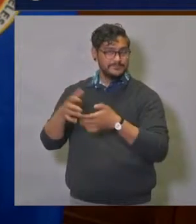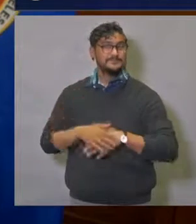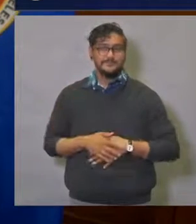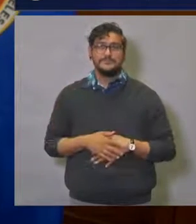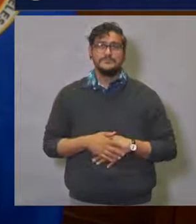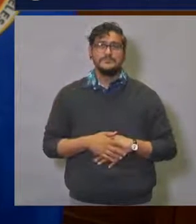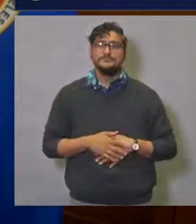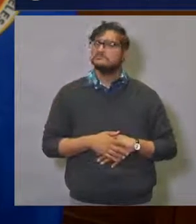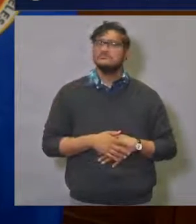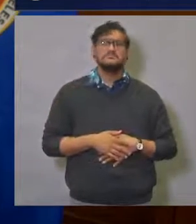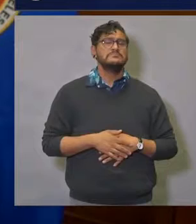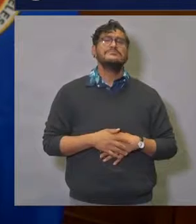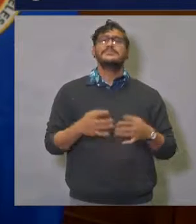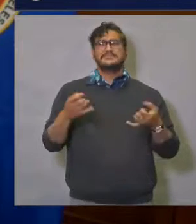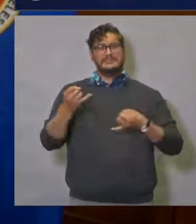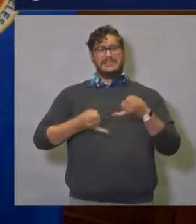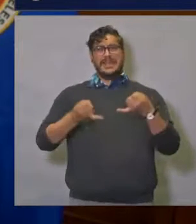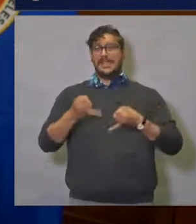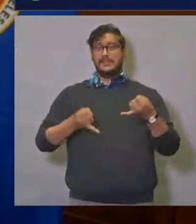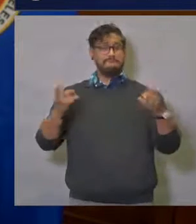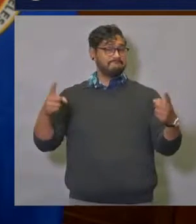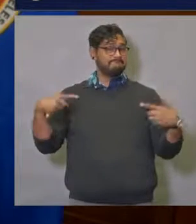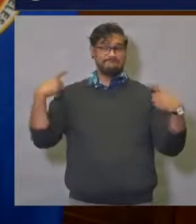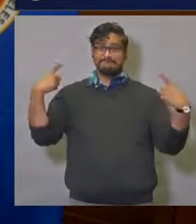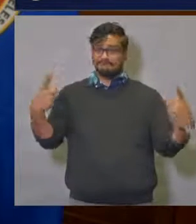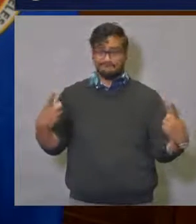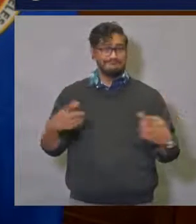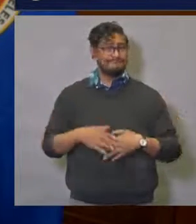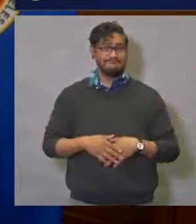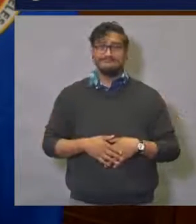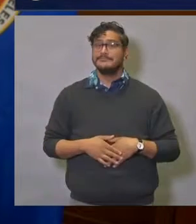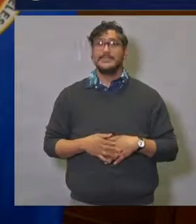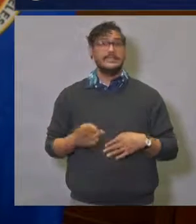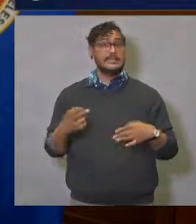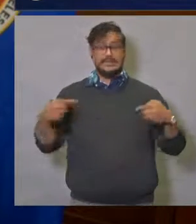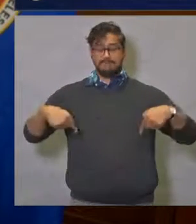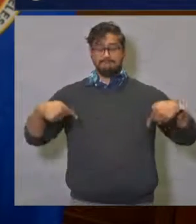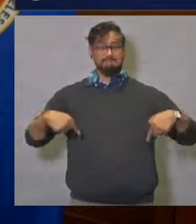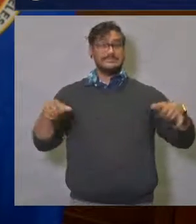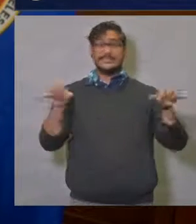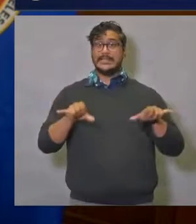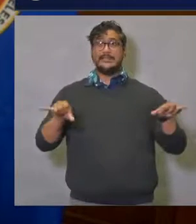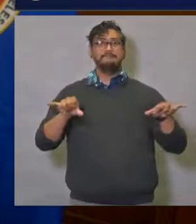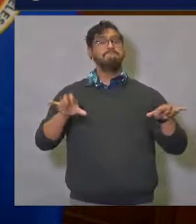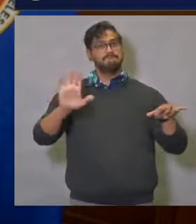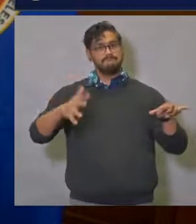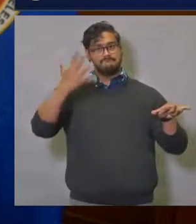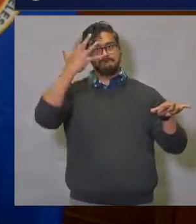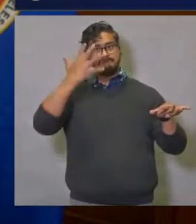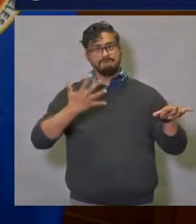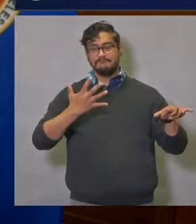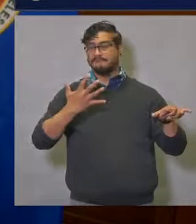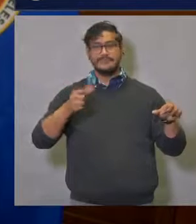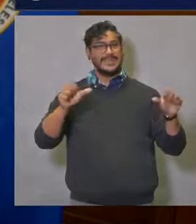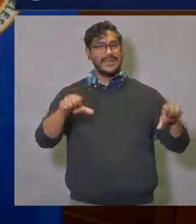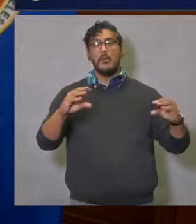PARKS DEPARTMENT. AS I'VE DONE NUMEROUS TIMES